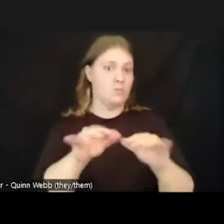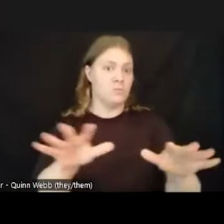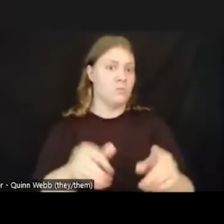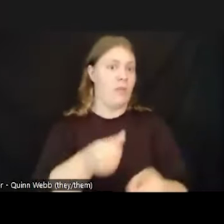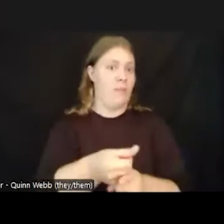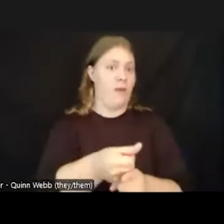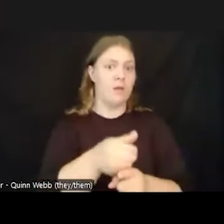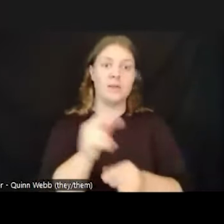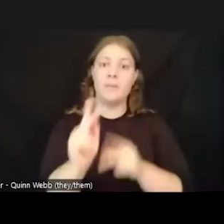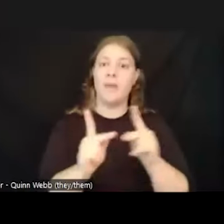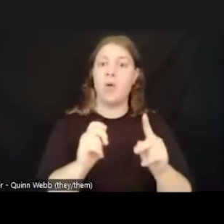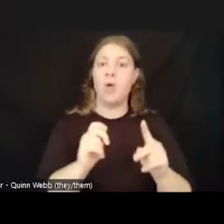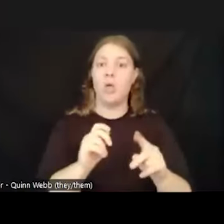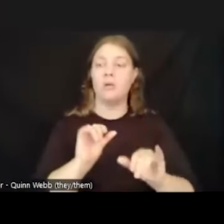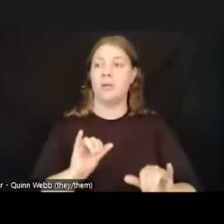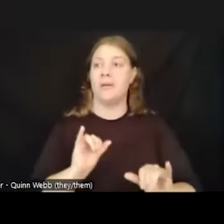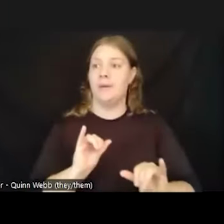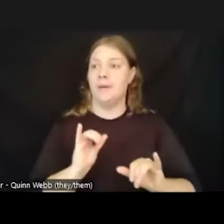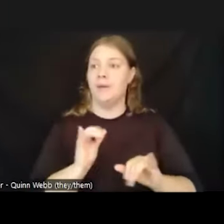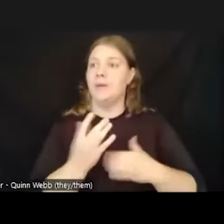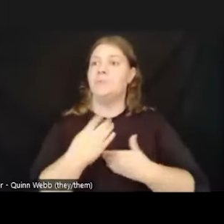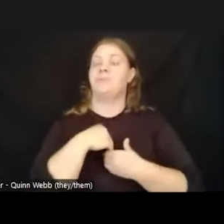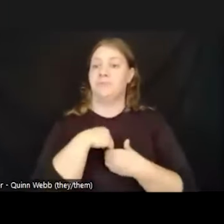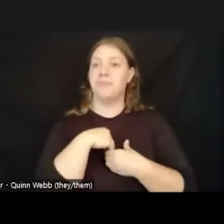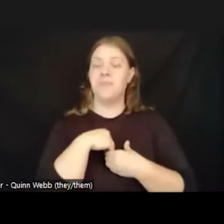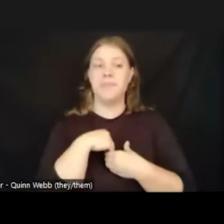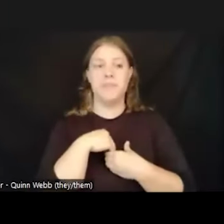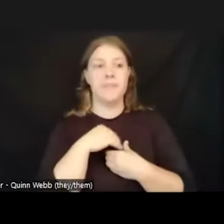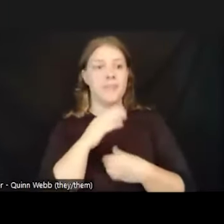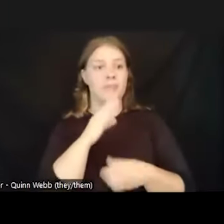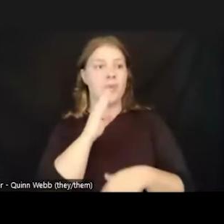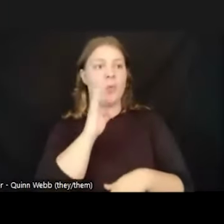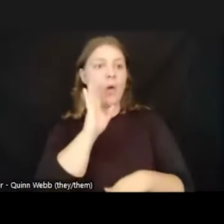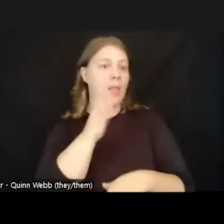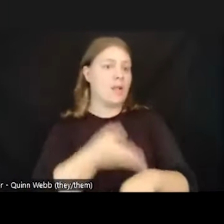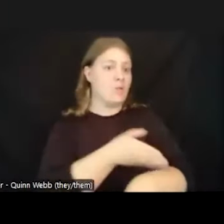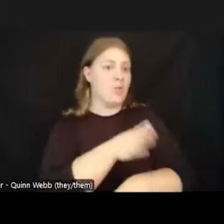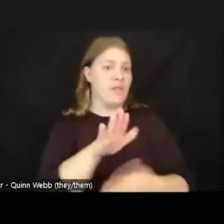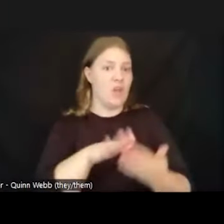away with something that is going to better the community I am willing and we're willing to do